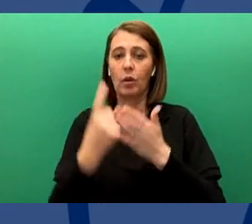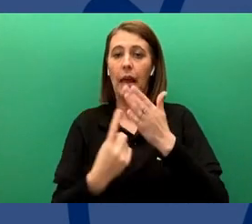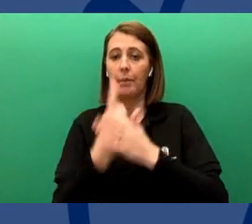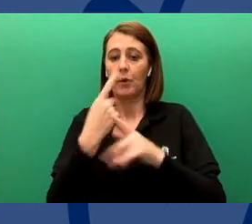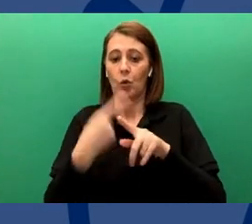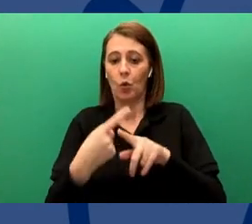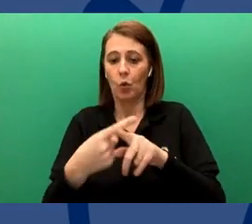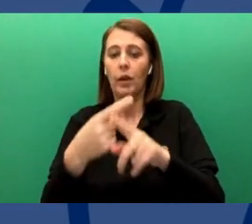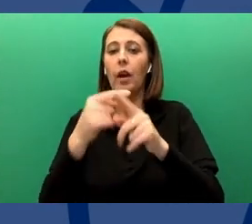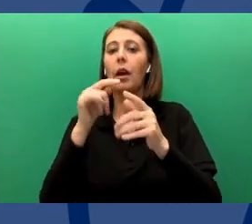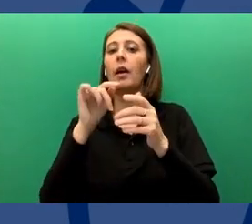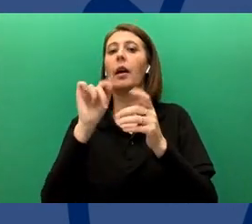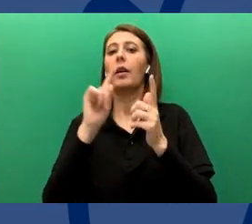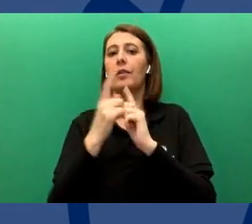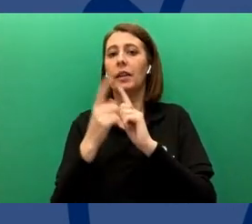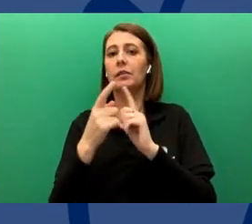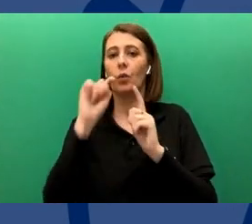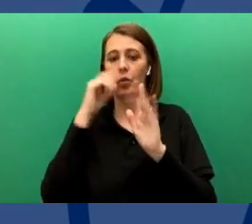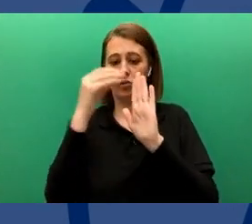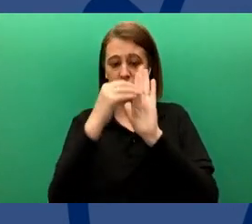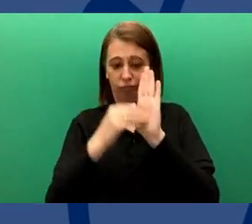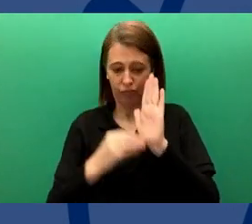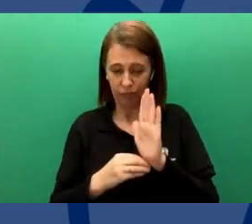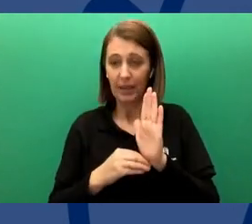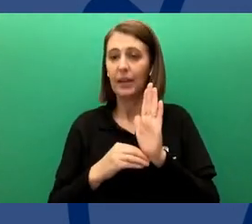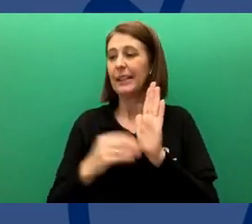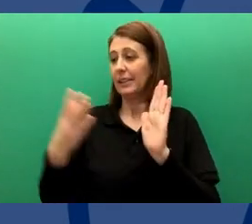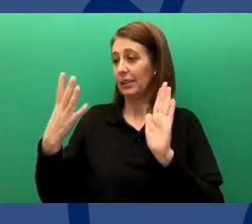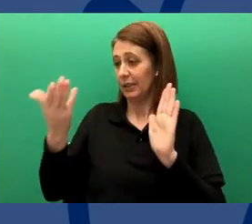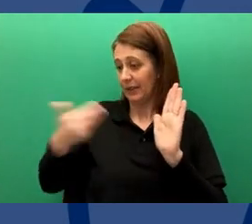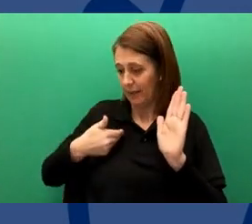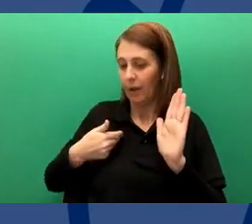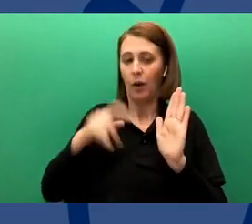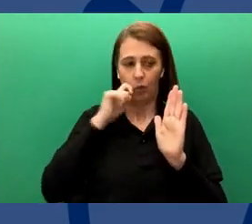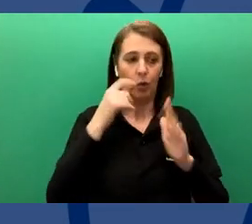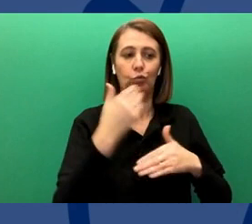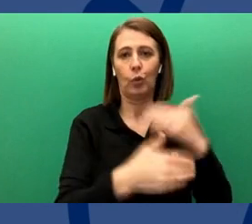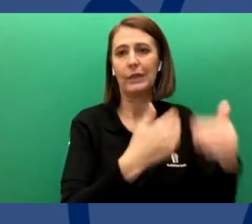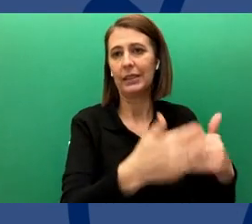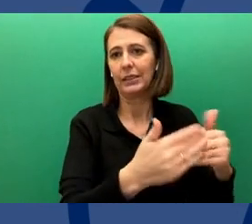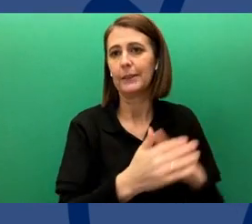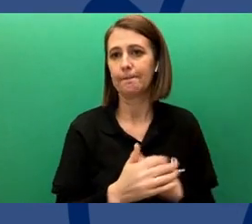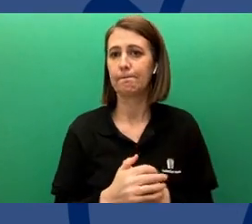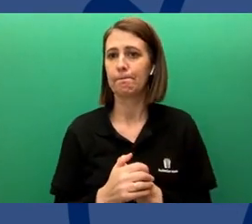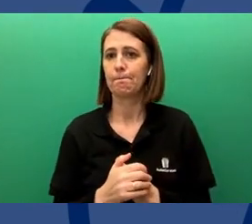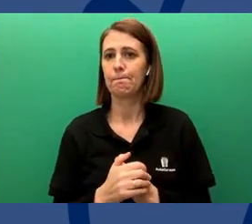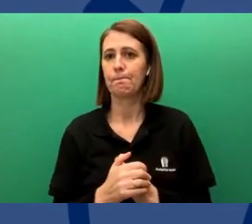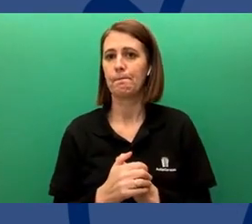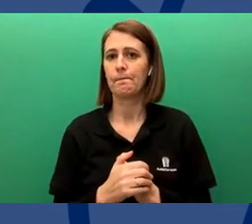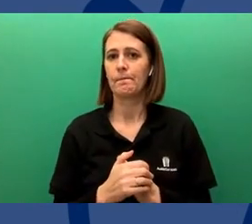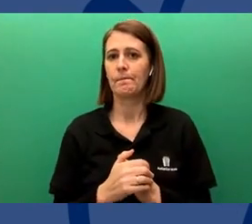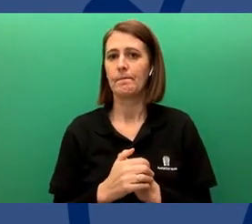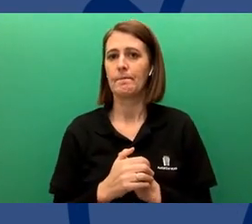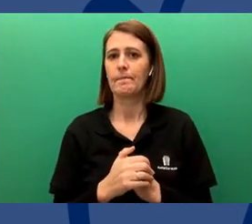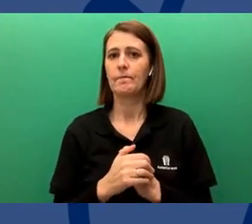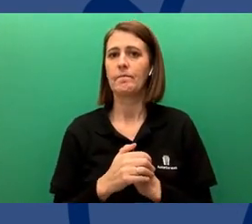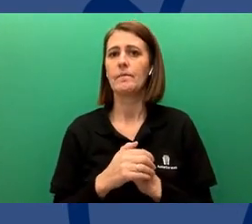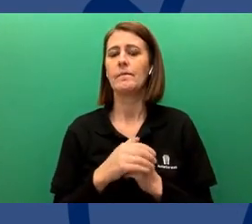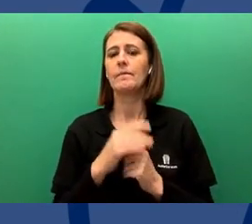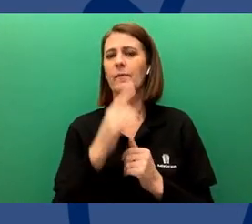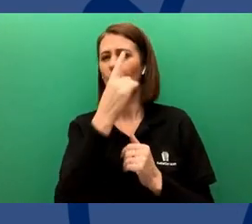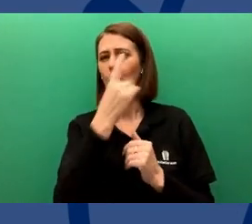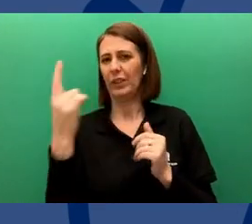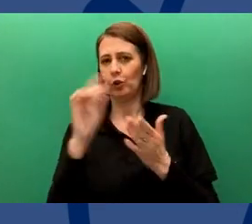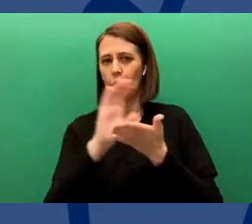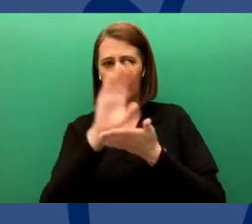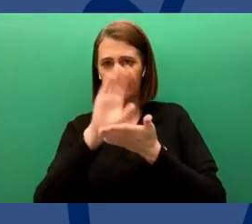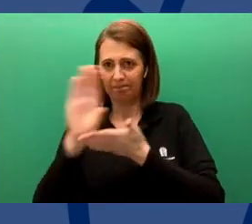if the document is provided that's asked for in each of the grants here, or as outlined